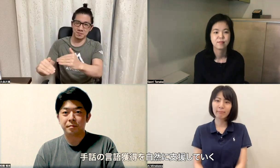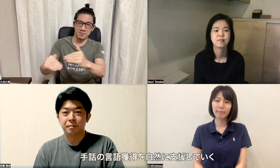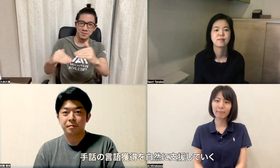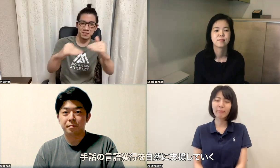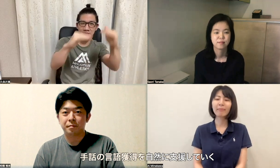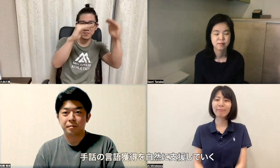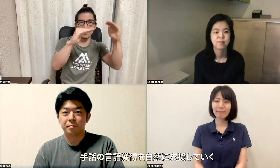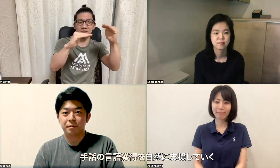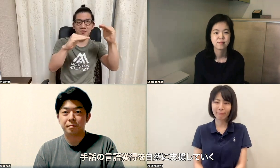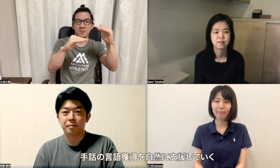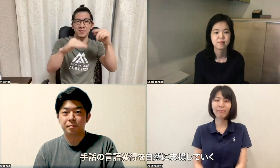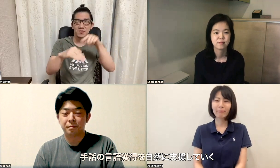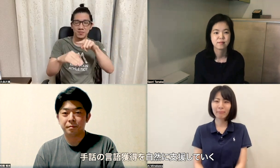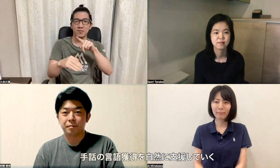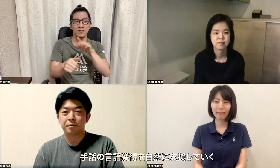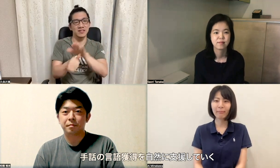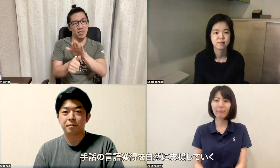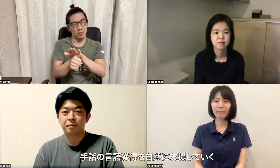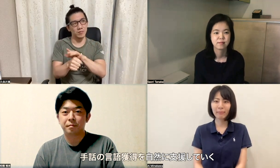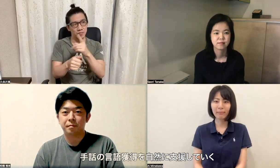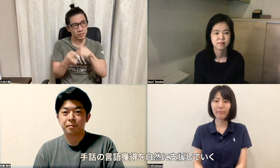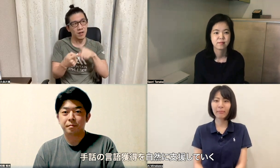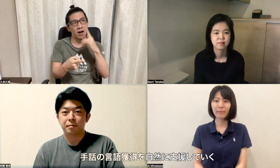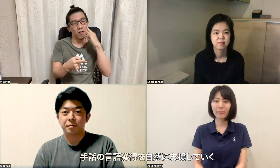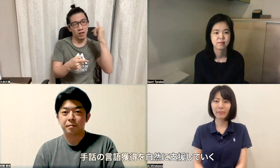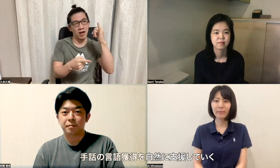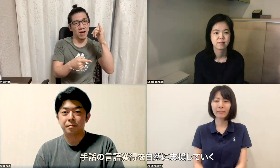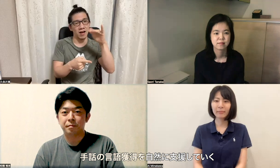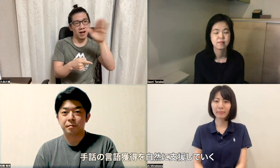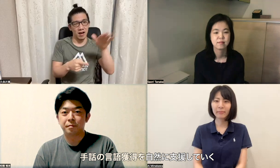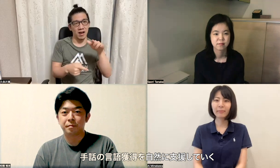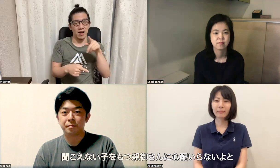while playing with them.